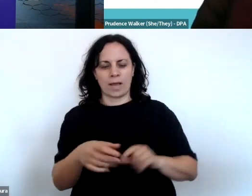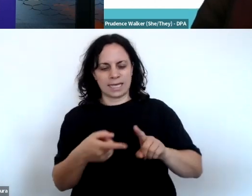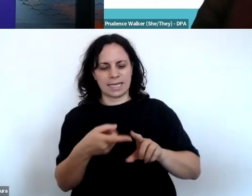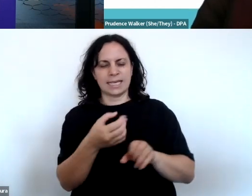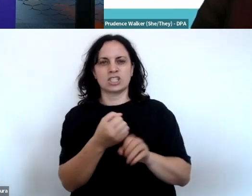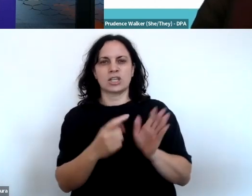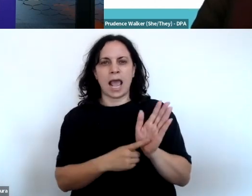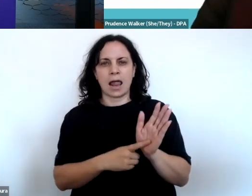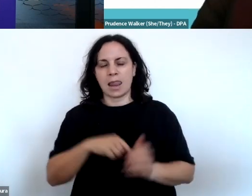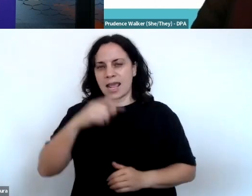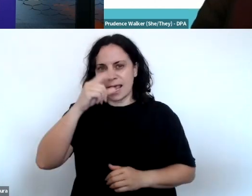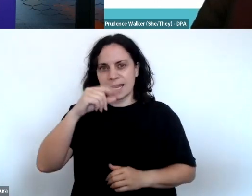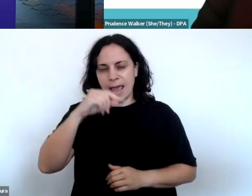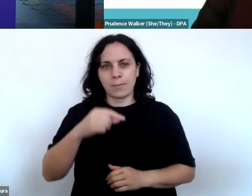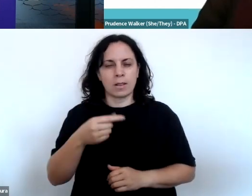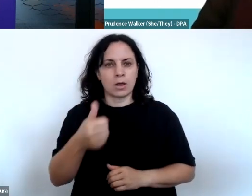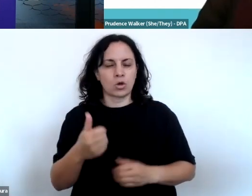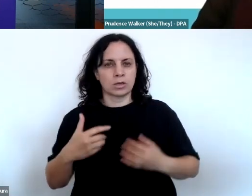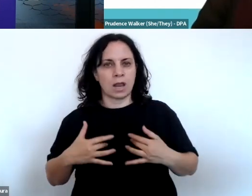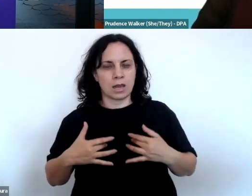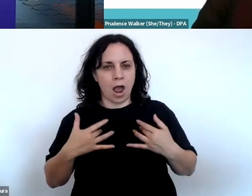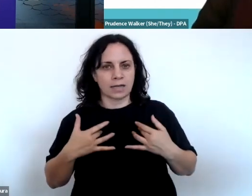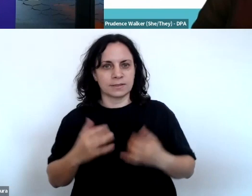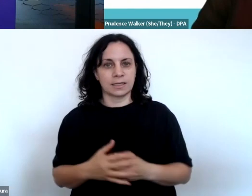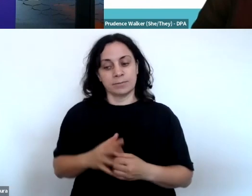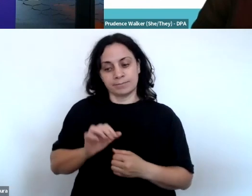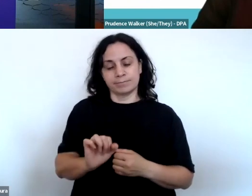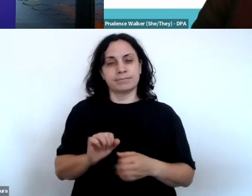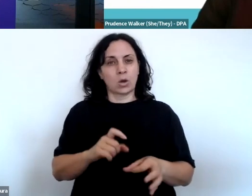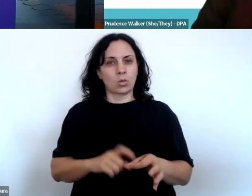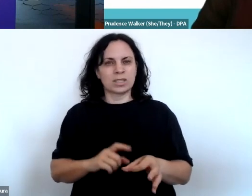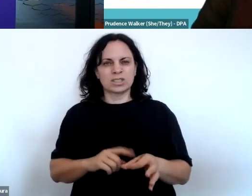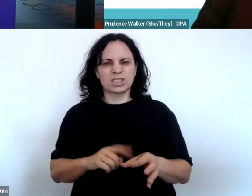But the question is why is Enabling Good Lives still taking time to launch